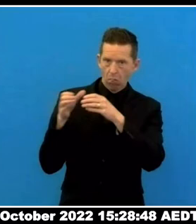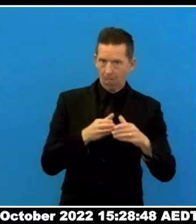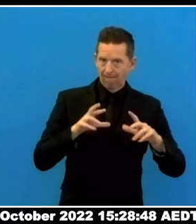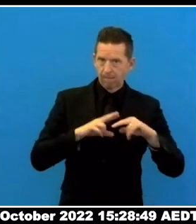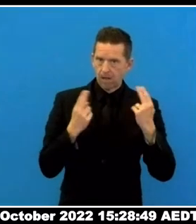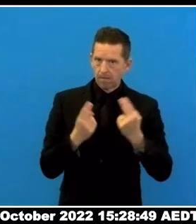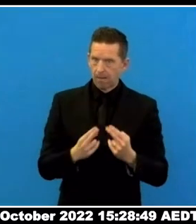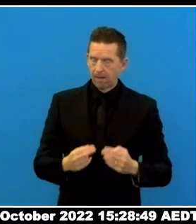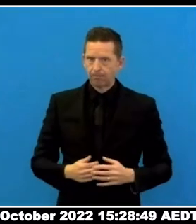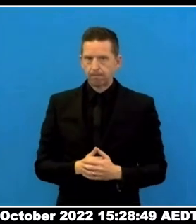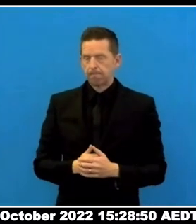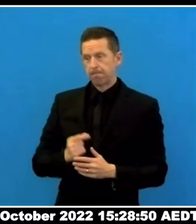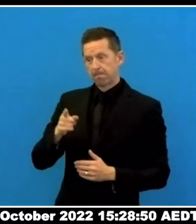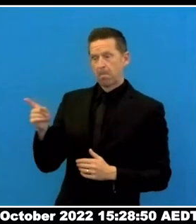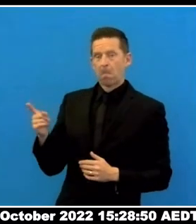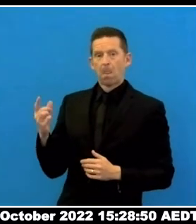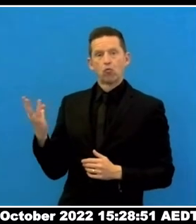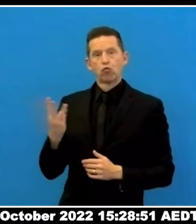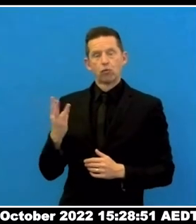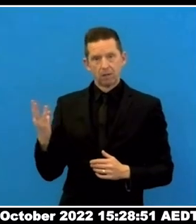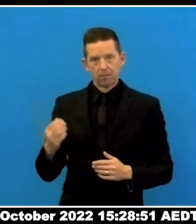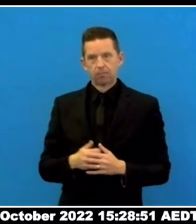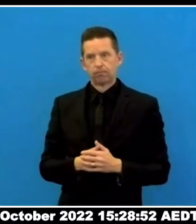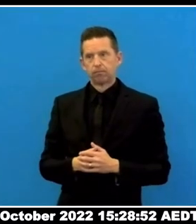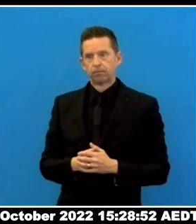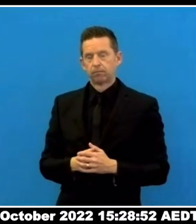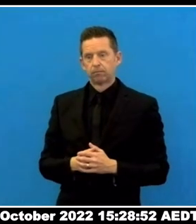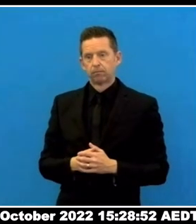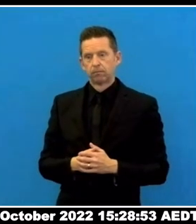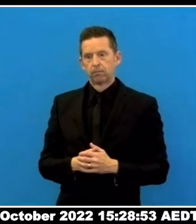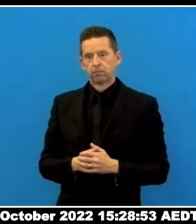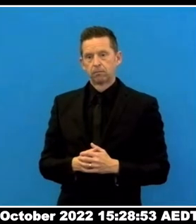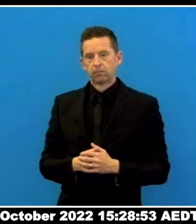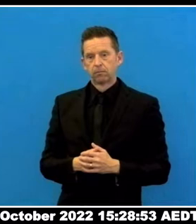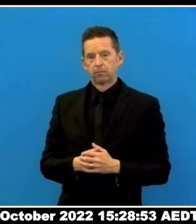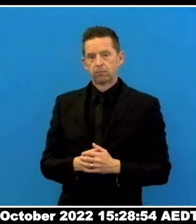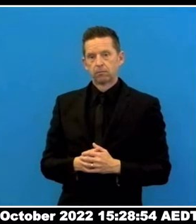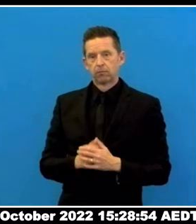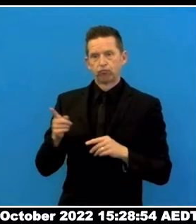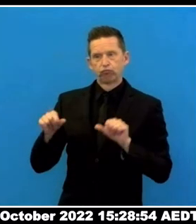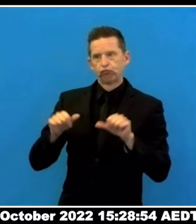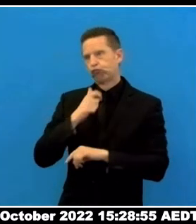And all three have decided that you want to work with your communities